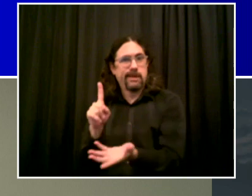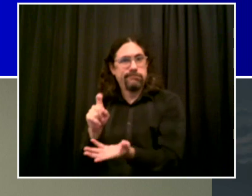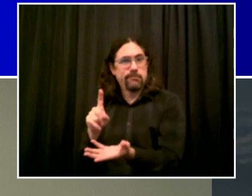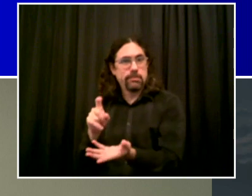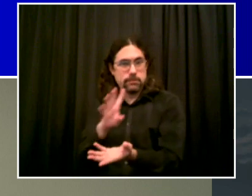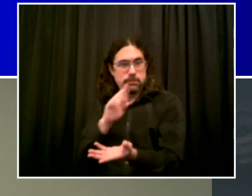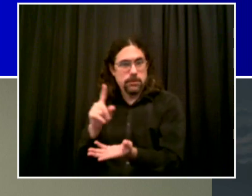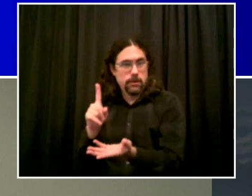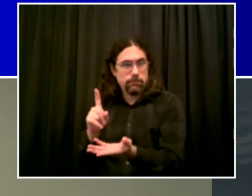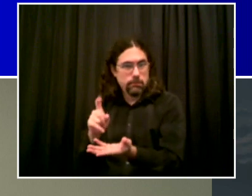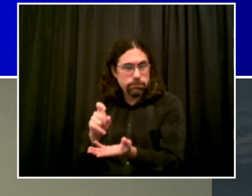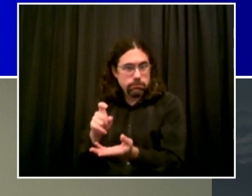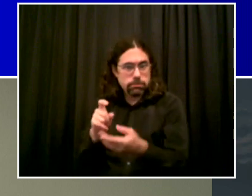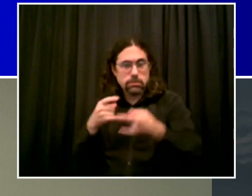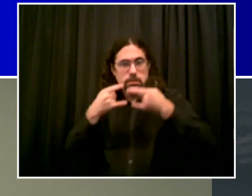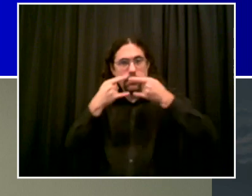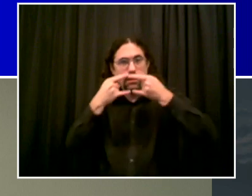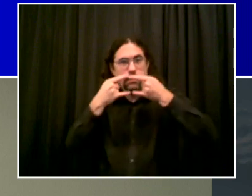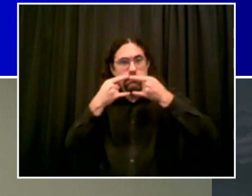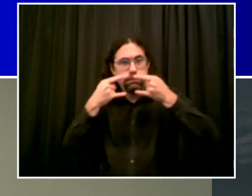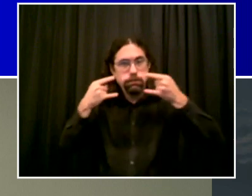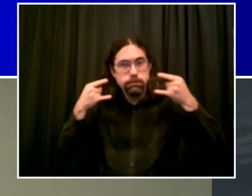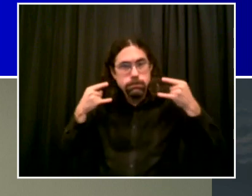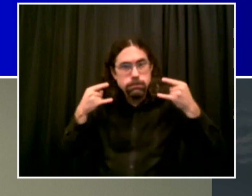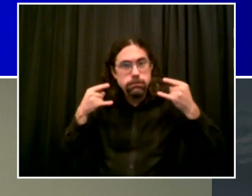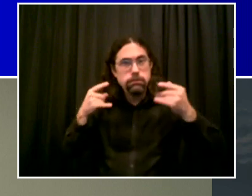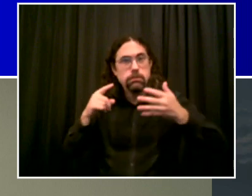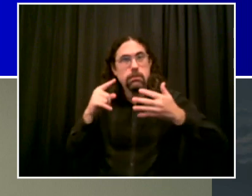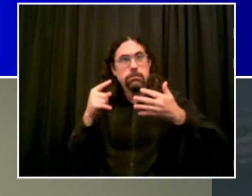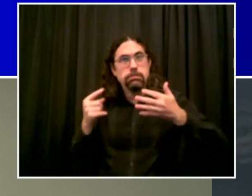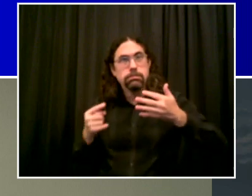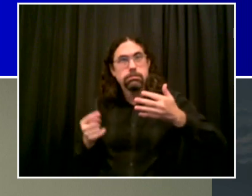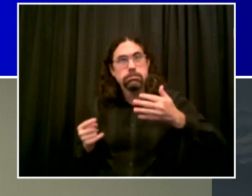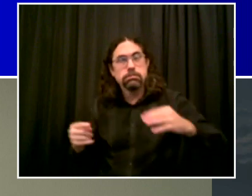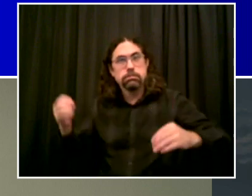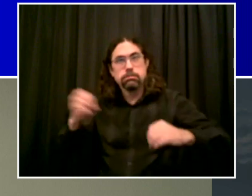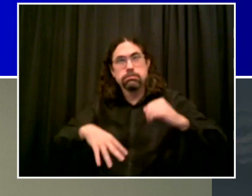PROTECT YOURSELF FROM OTHERS WHO RESIDE IN YOUR HOME. WE HAVE INCLUDED